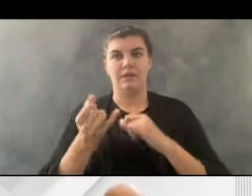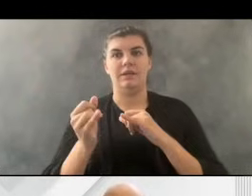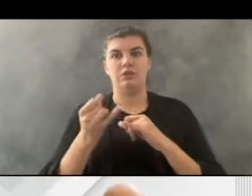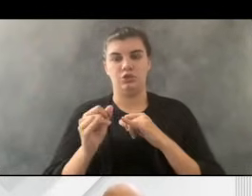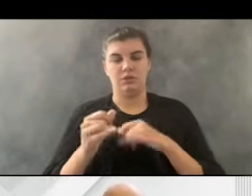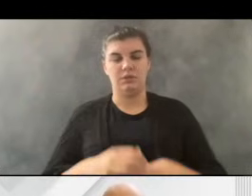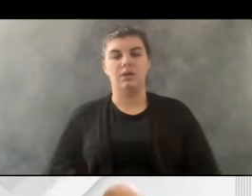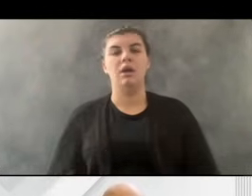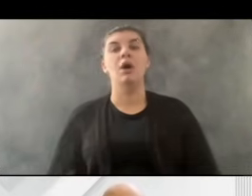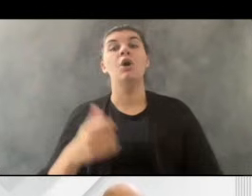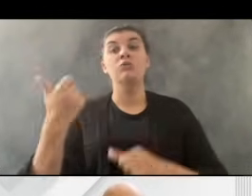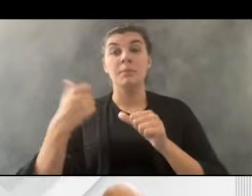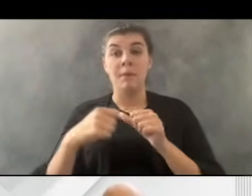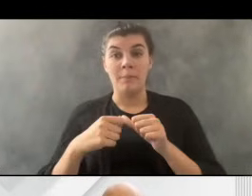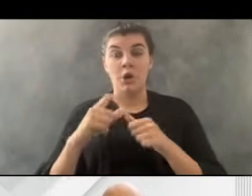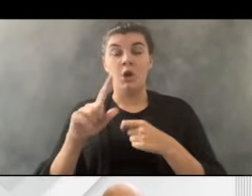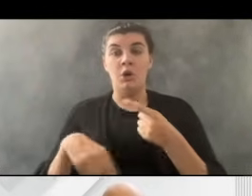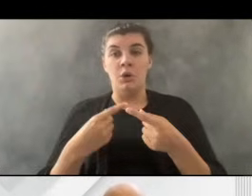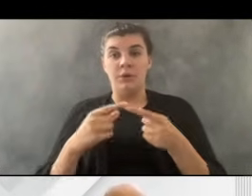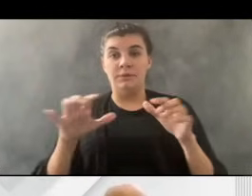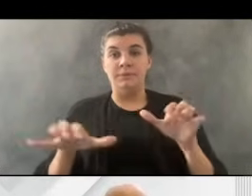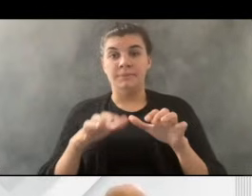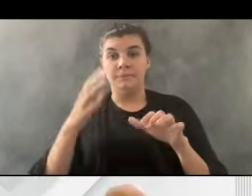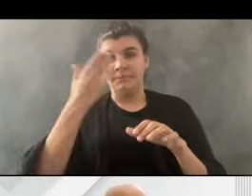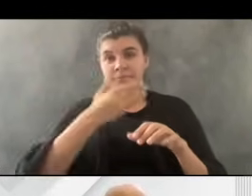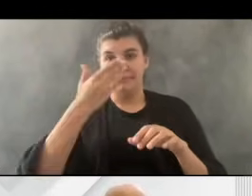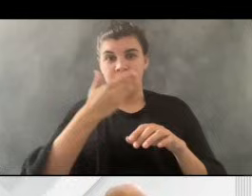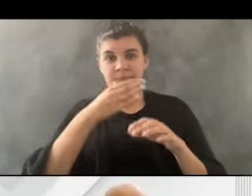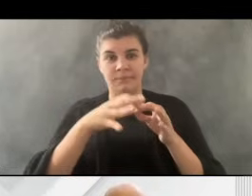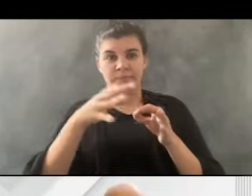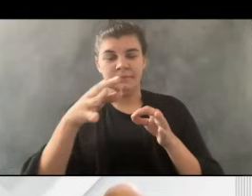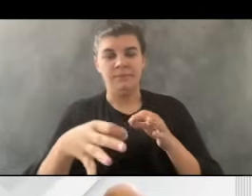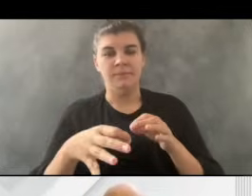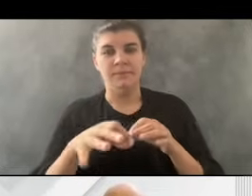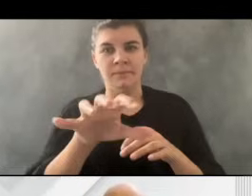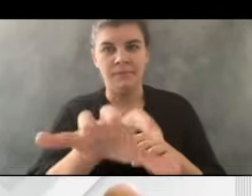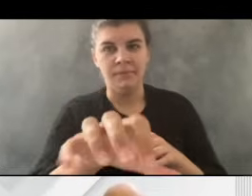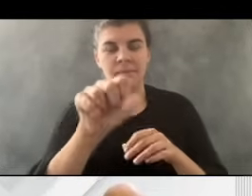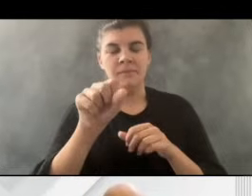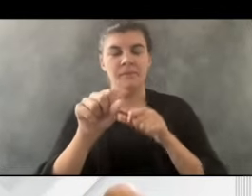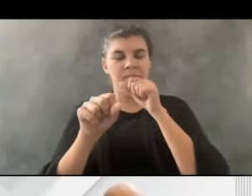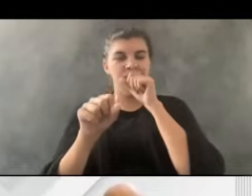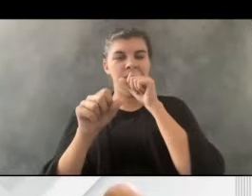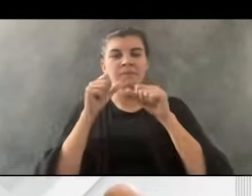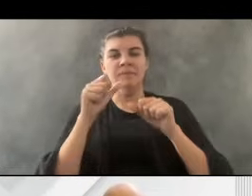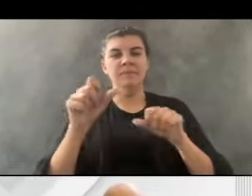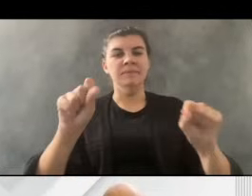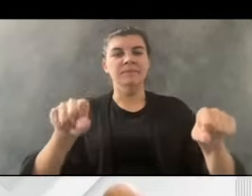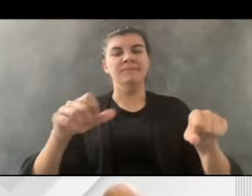And remember when you're doing a forward approach, it is not possible, typically, for most wheelchair